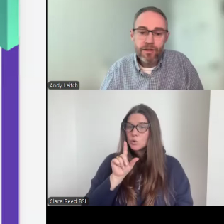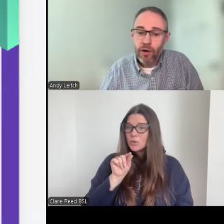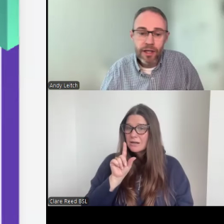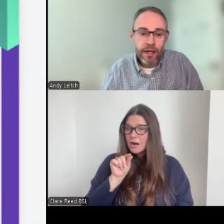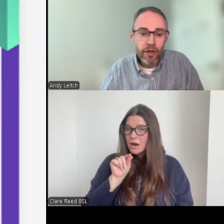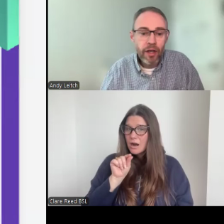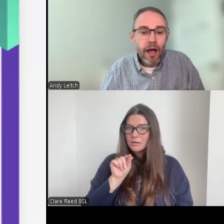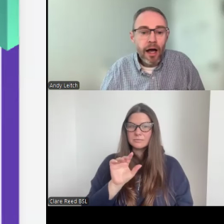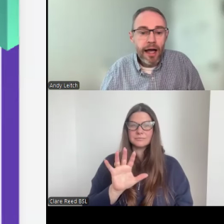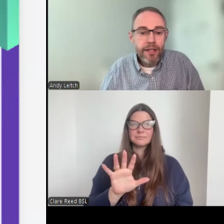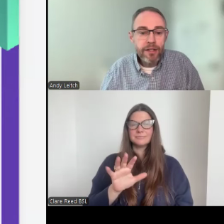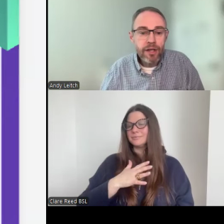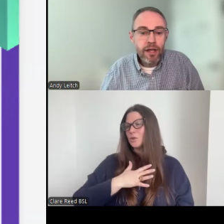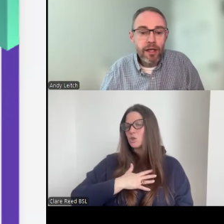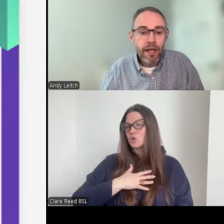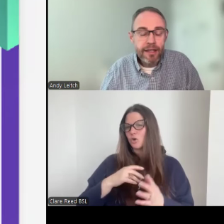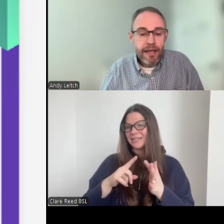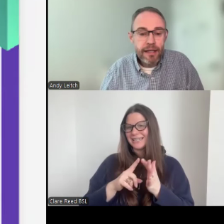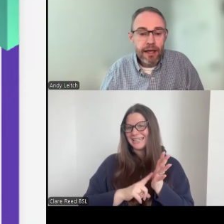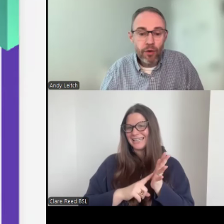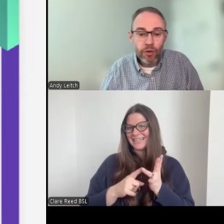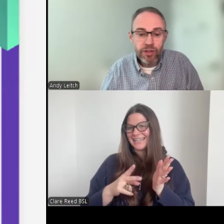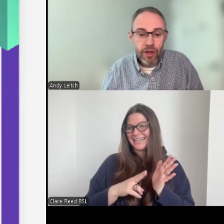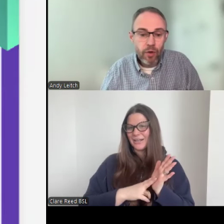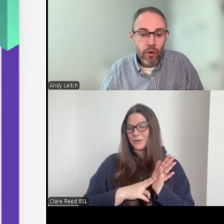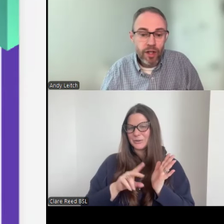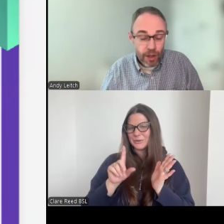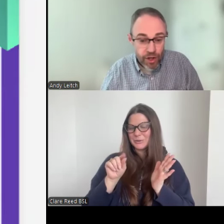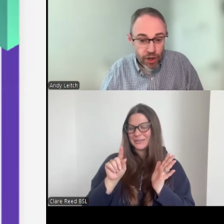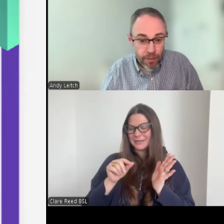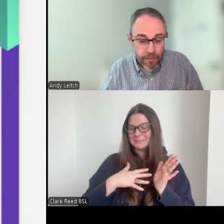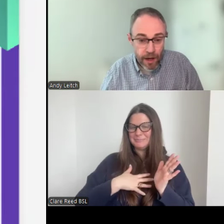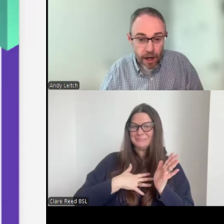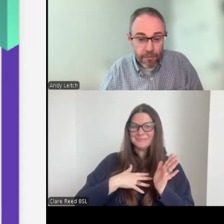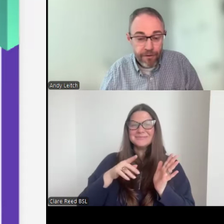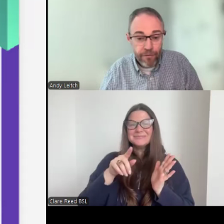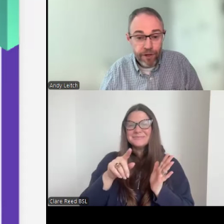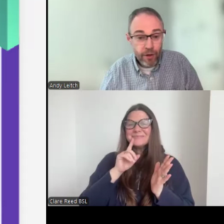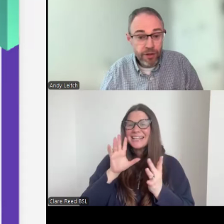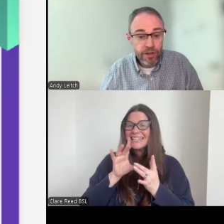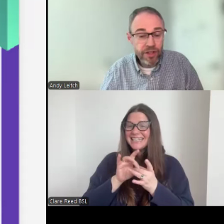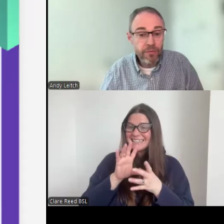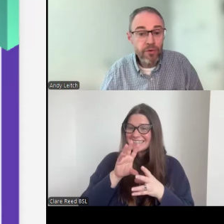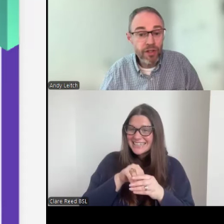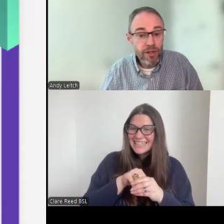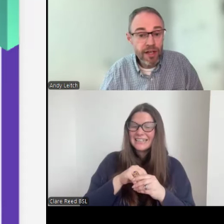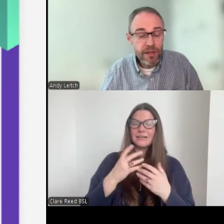sorry, Elon, and LinkedIn, and also YouTube. Feel free also to sign up to our newsletter,